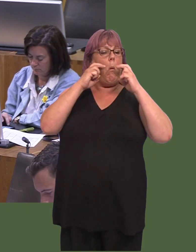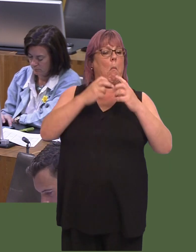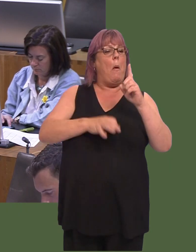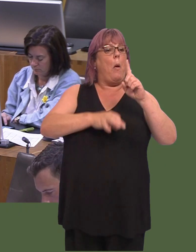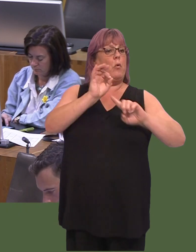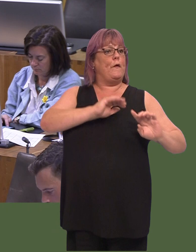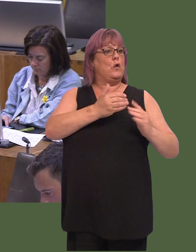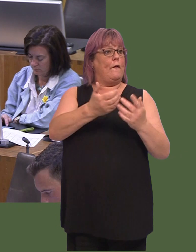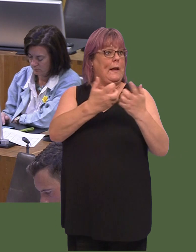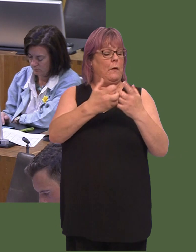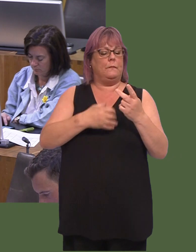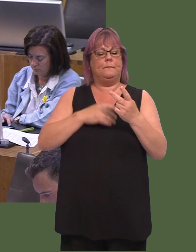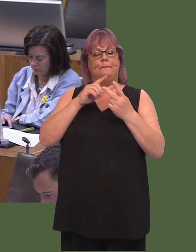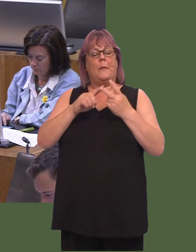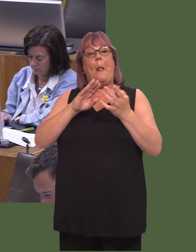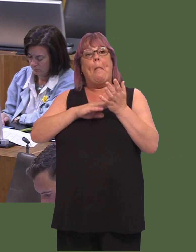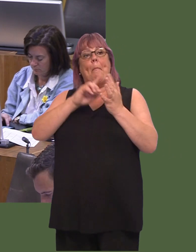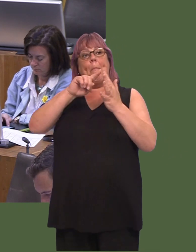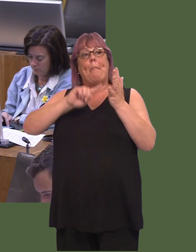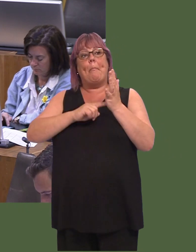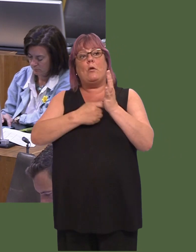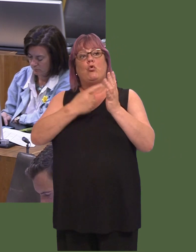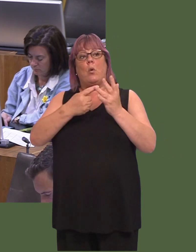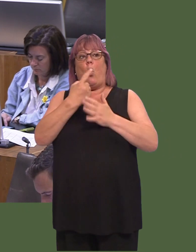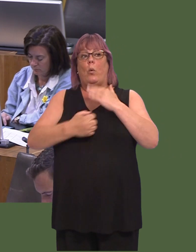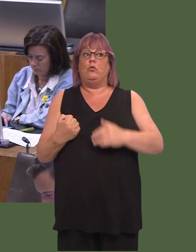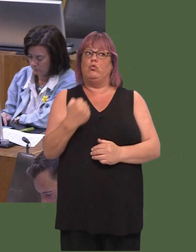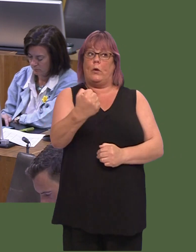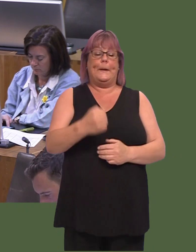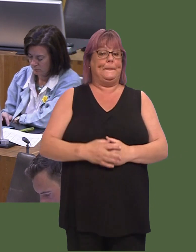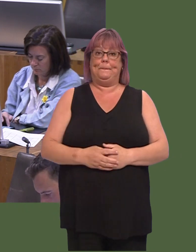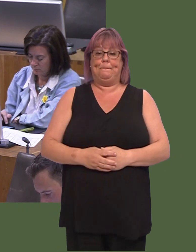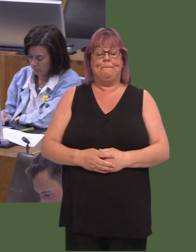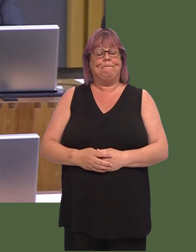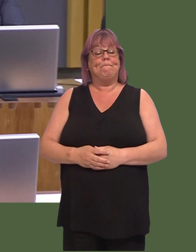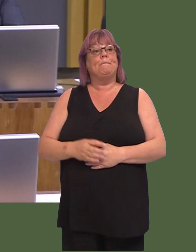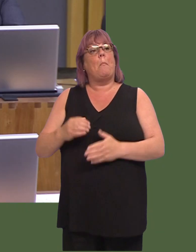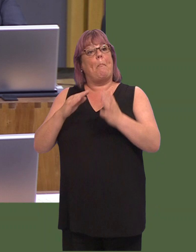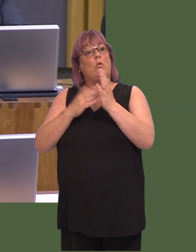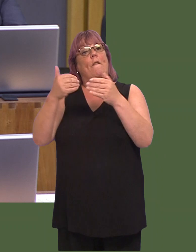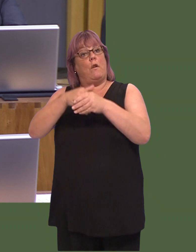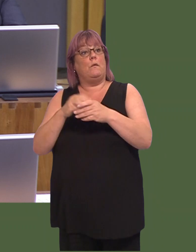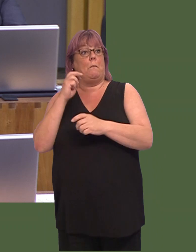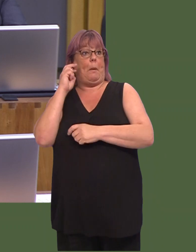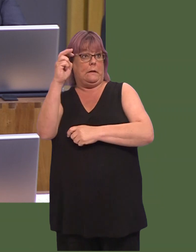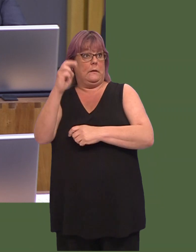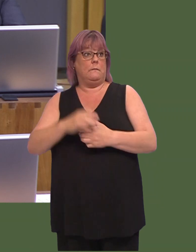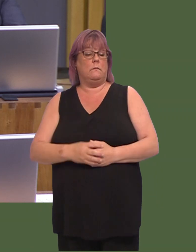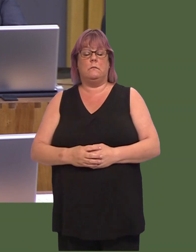Secondly, to re-emphasise the point, the metro is not just about vehicles that run on railsóif I can put it that wayóit's about buses as well.